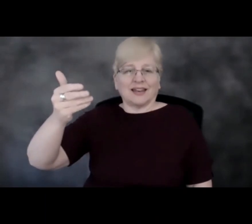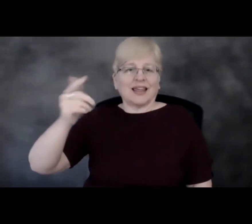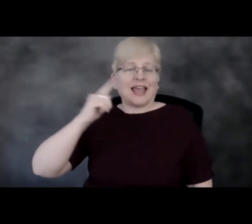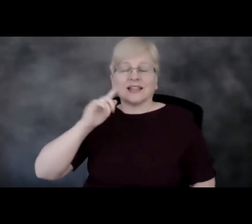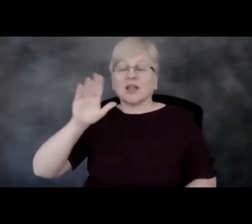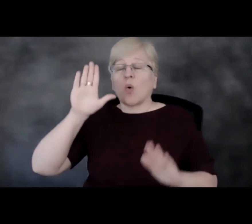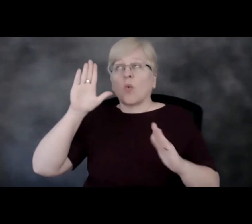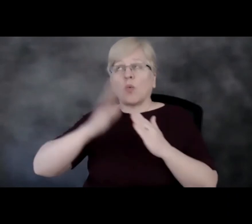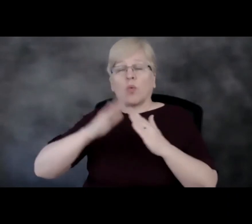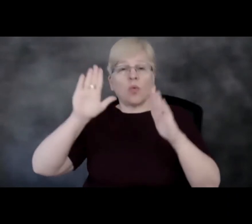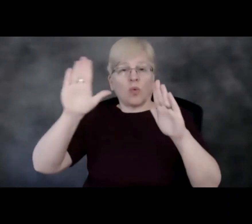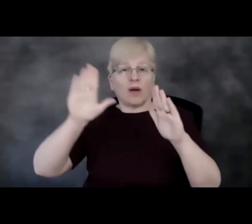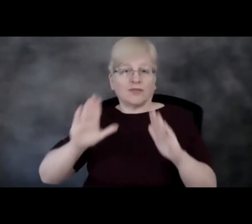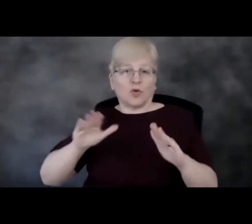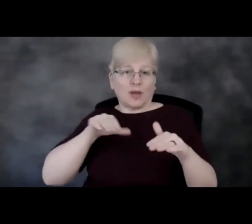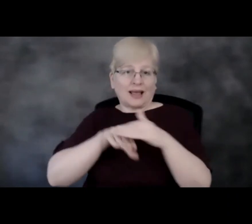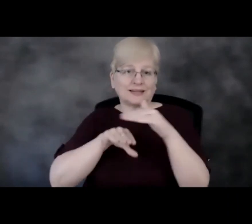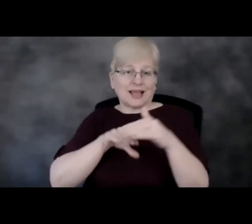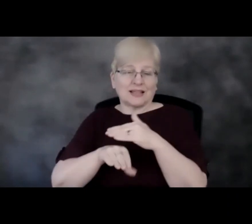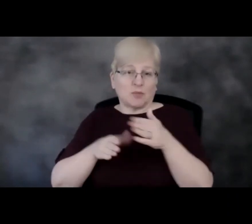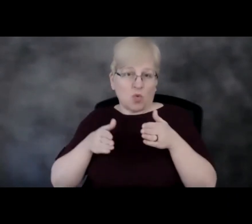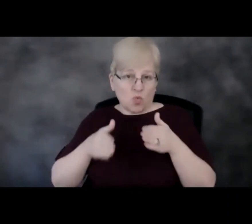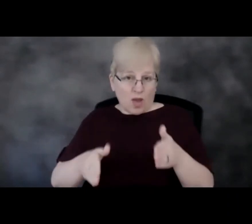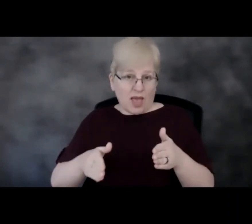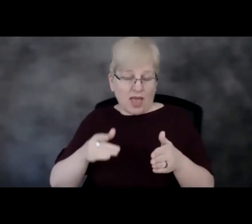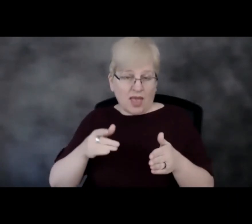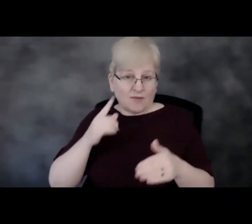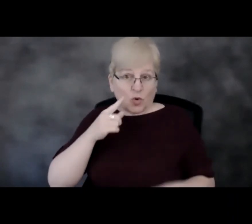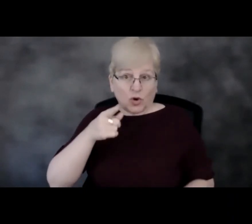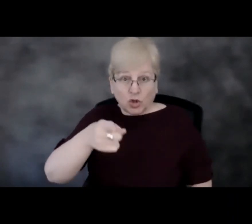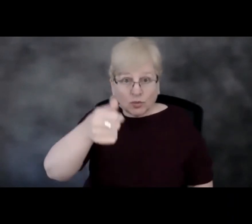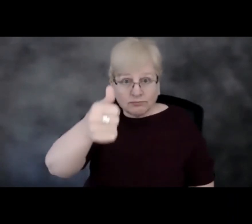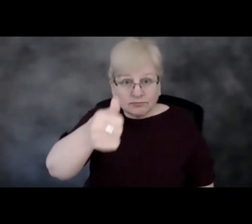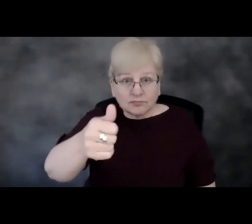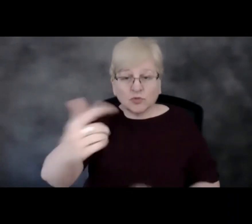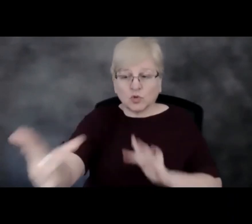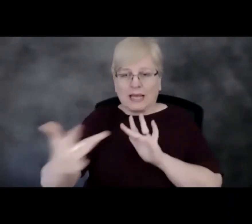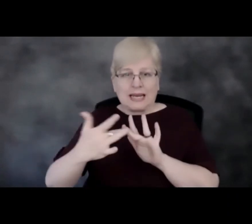way 17:37:47 of you being able to connect as authors